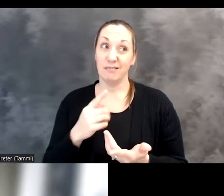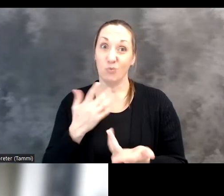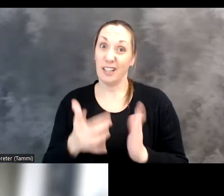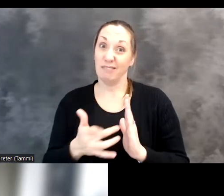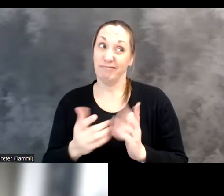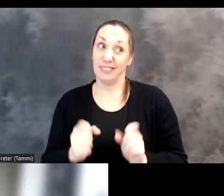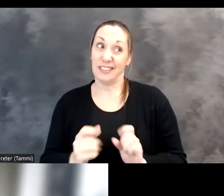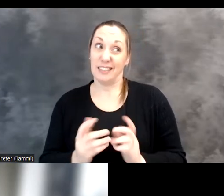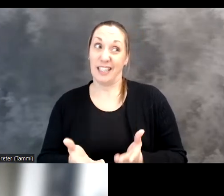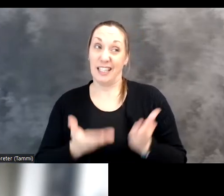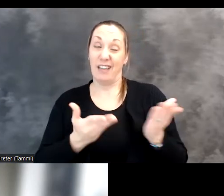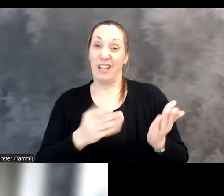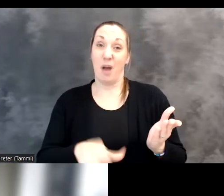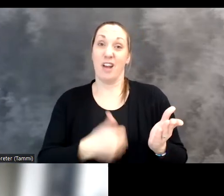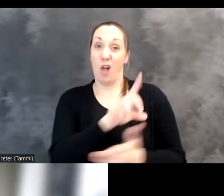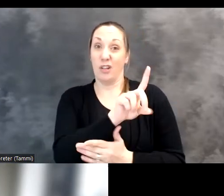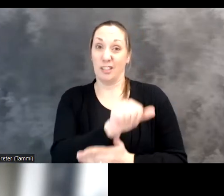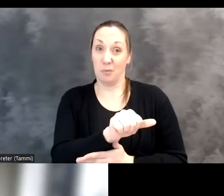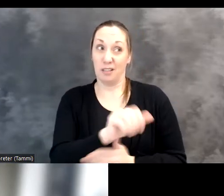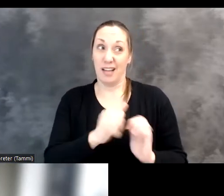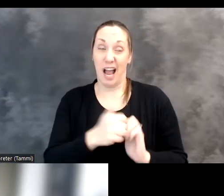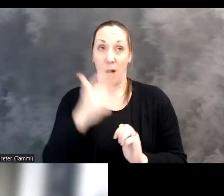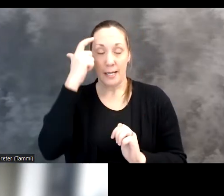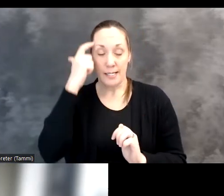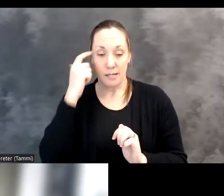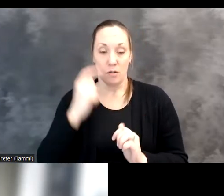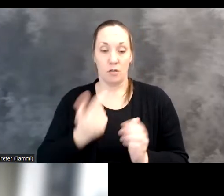from someone is essentially giving them